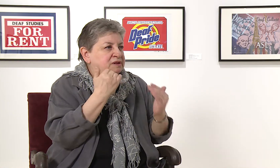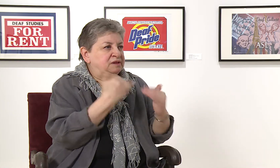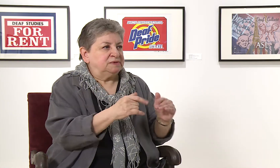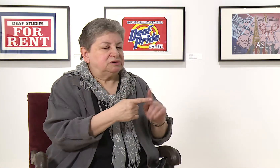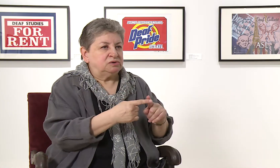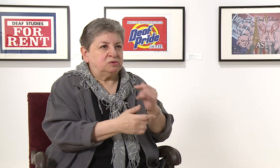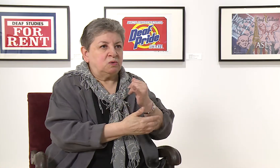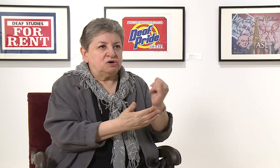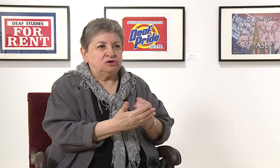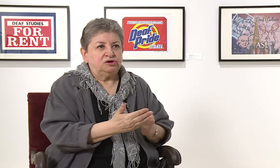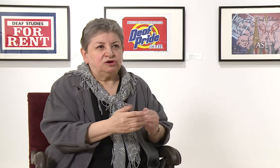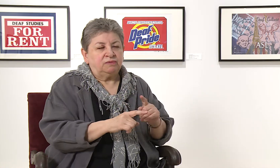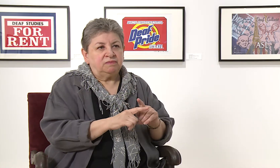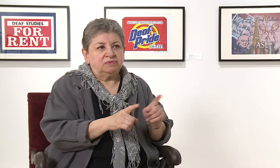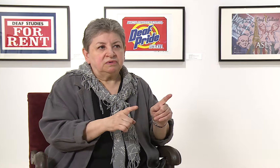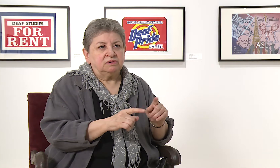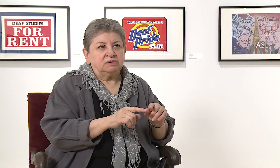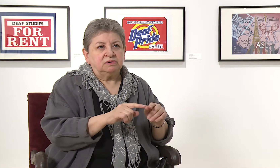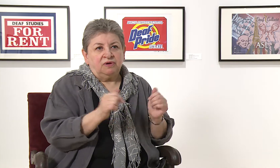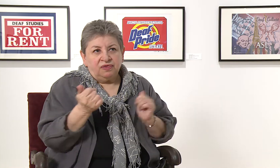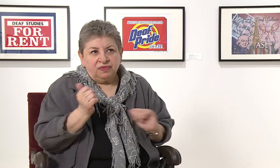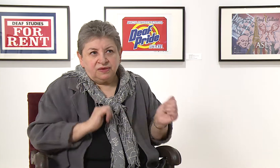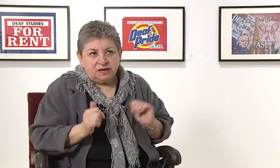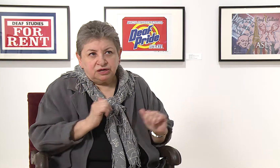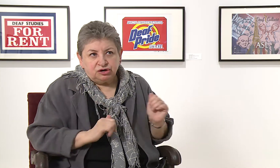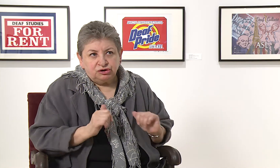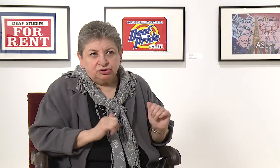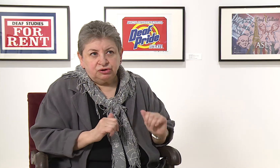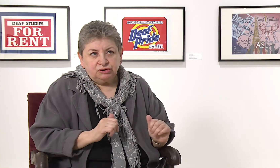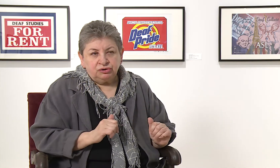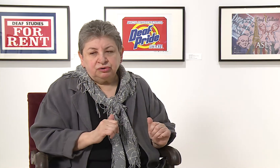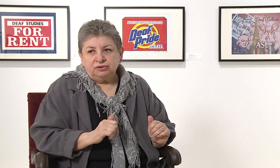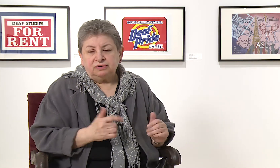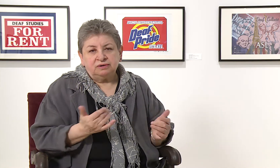This idea wasn't just limited to art, but it included theater.